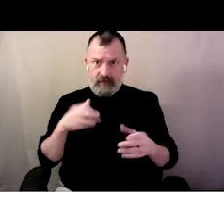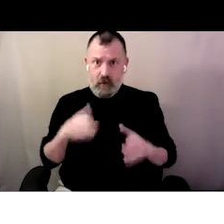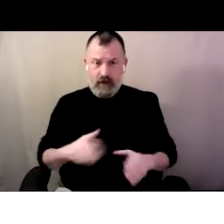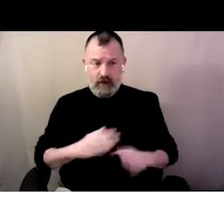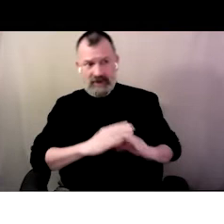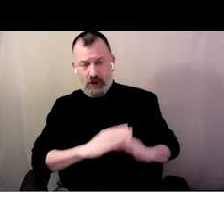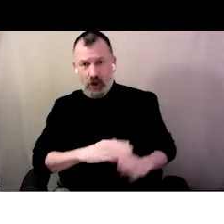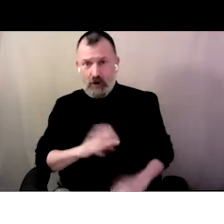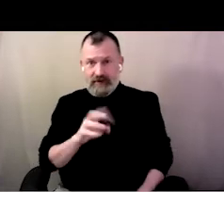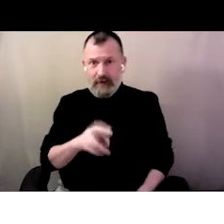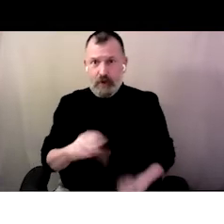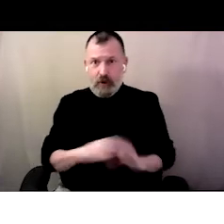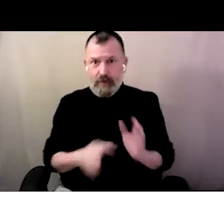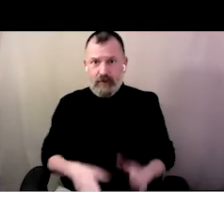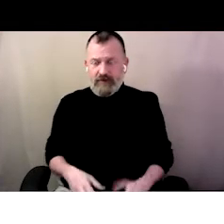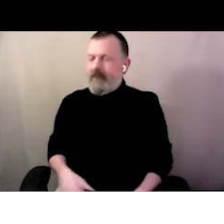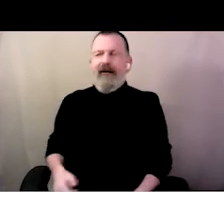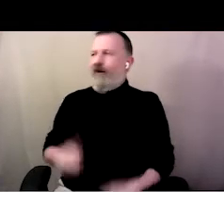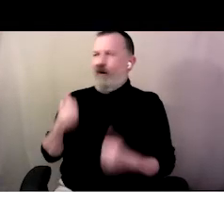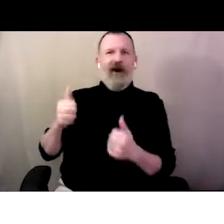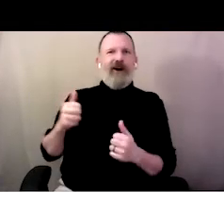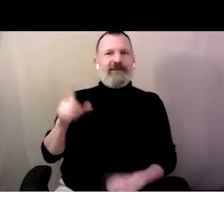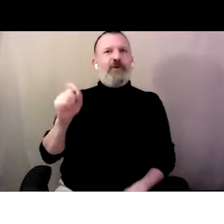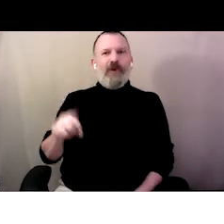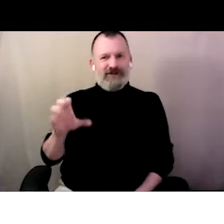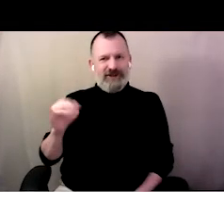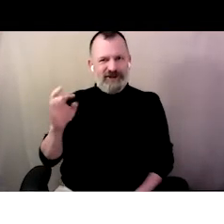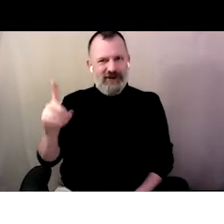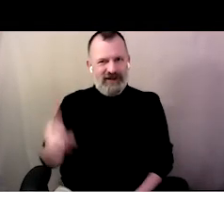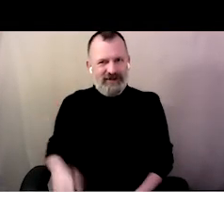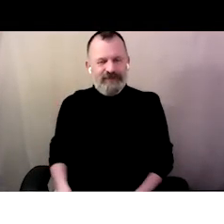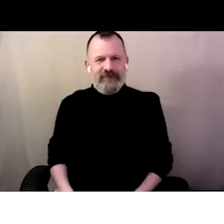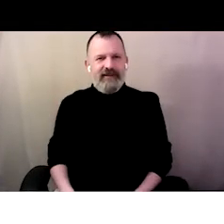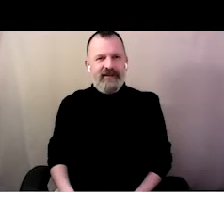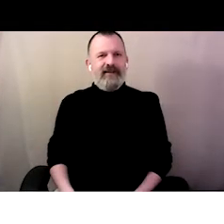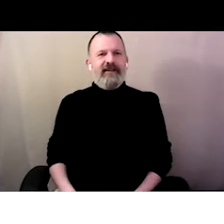CalebBarlow: Awesome question, Jared, and the, you know, at the end of the day,